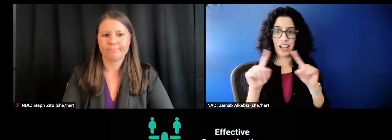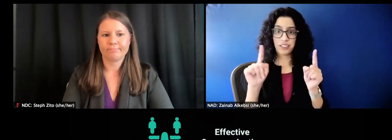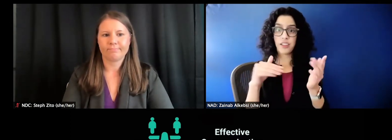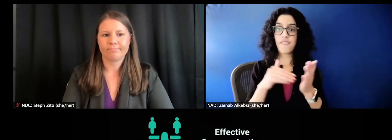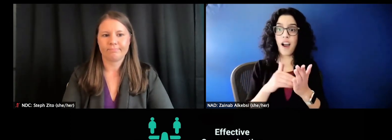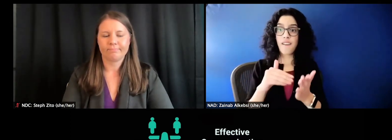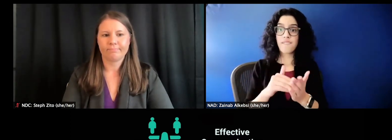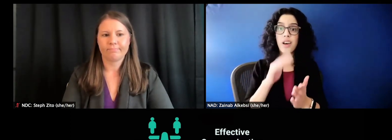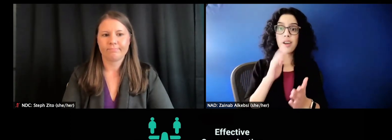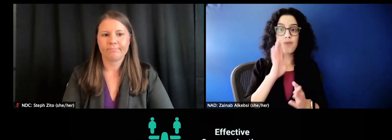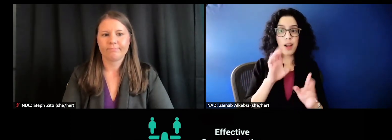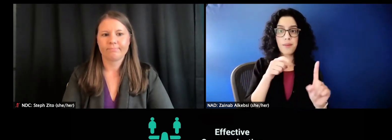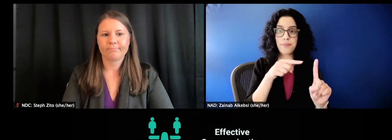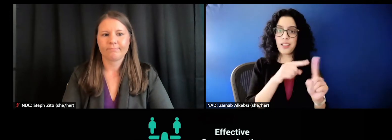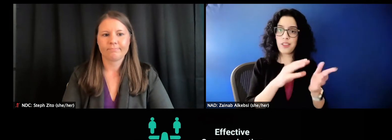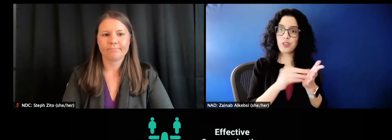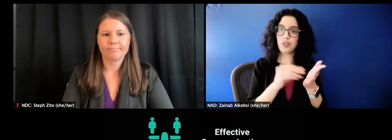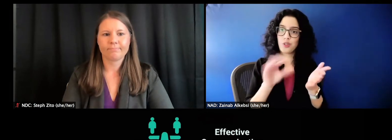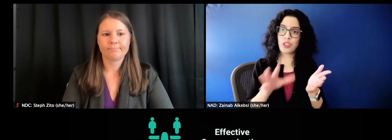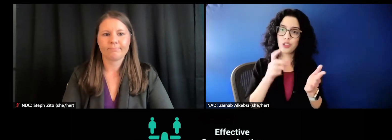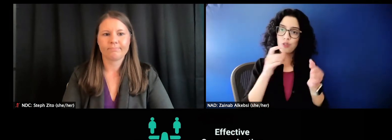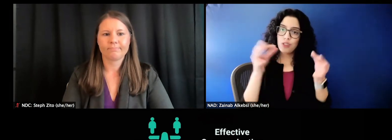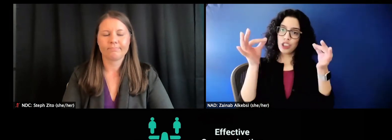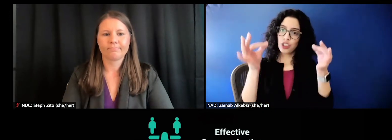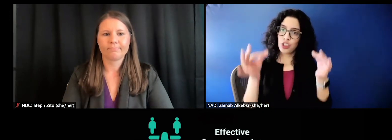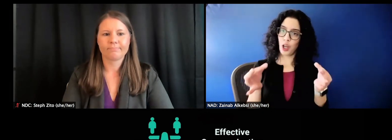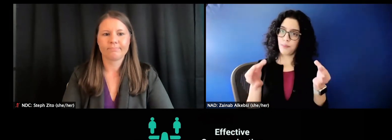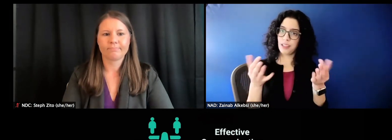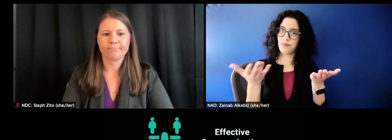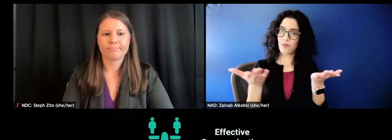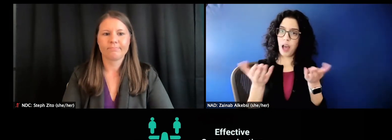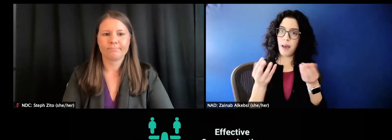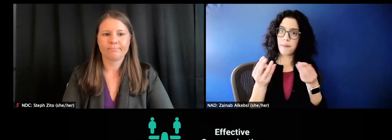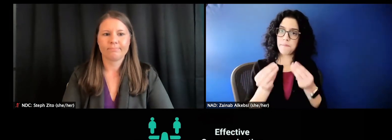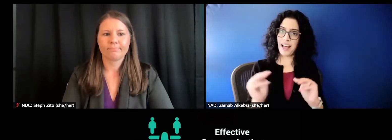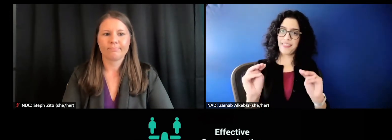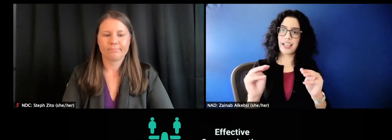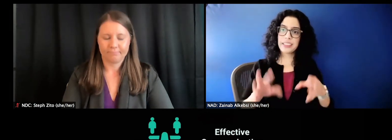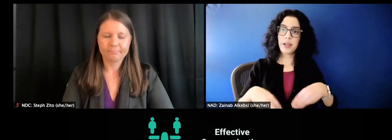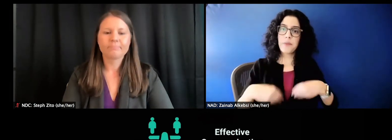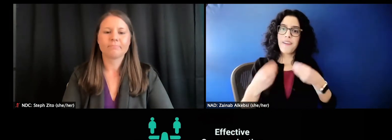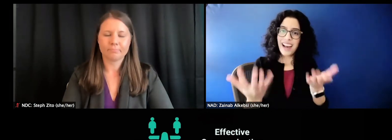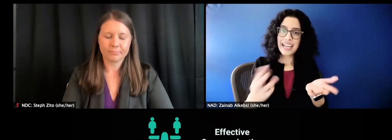Often it is going to be the student who determines which communication method provides